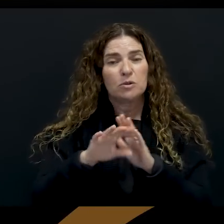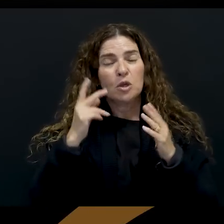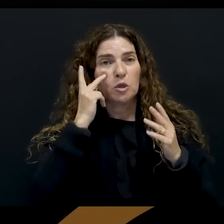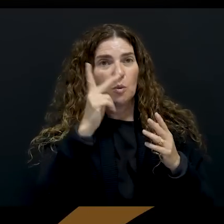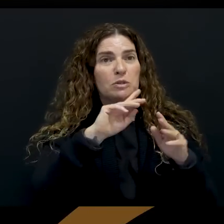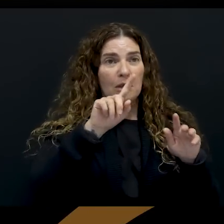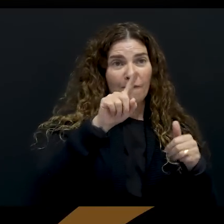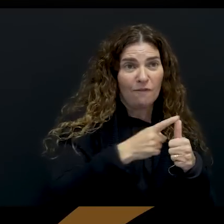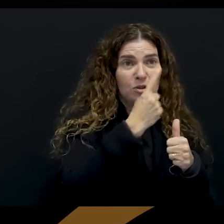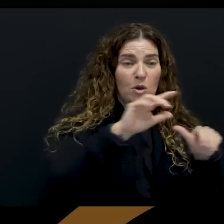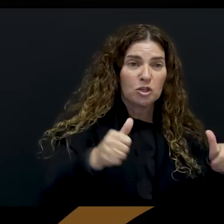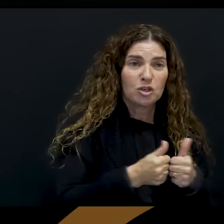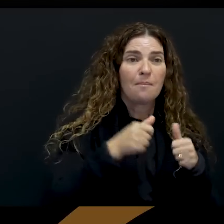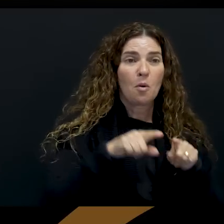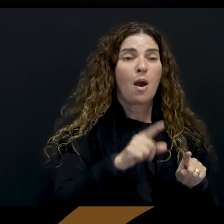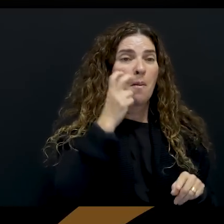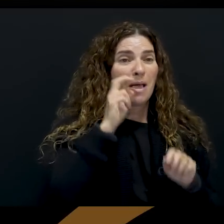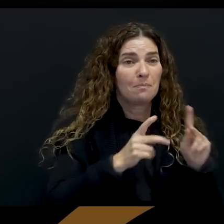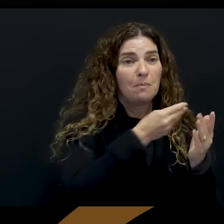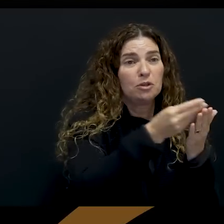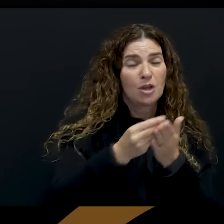that people who are blind or low vision face when shopping.